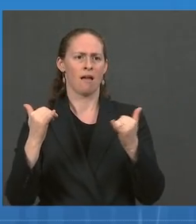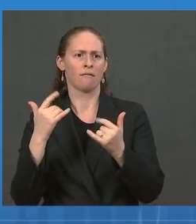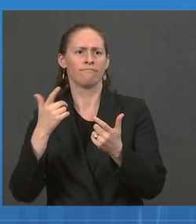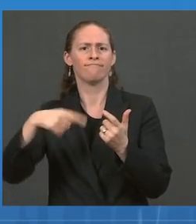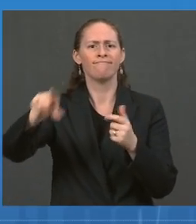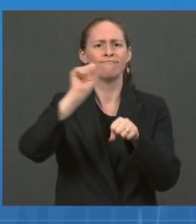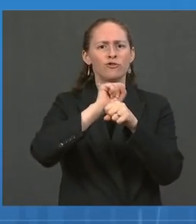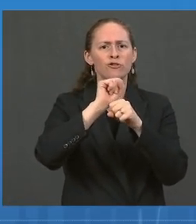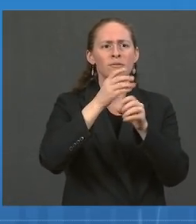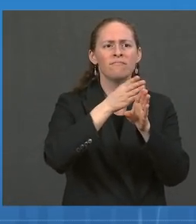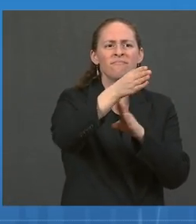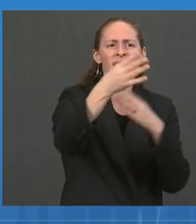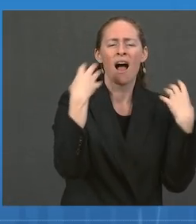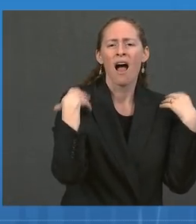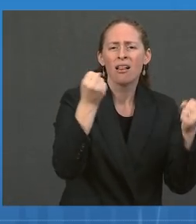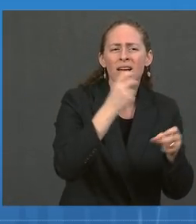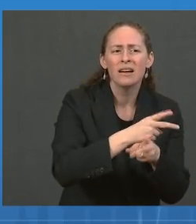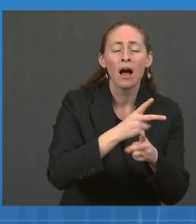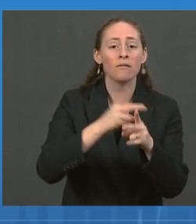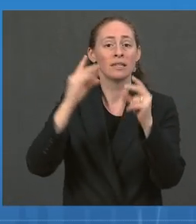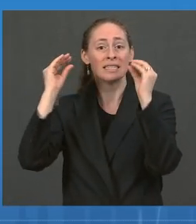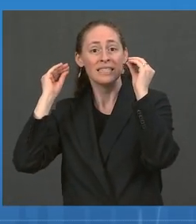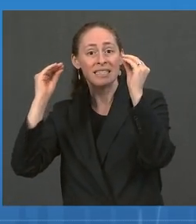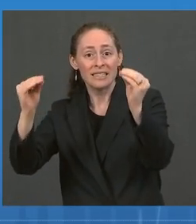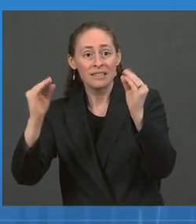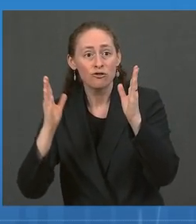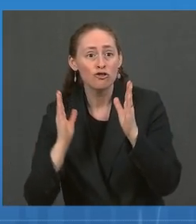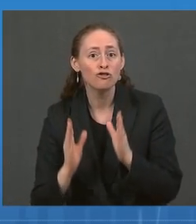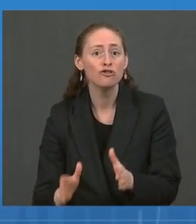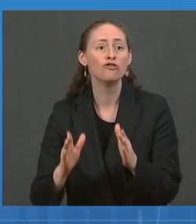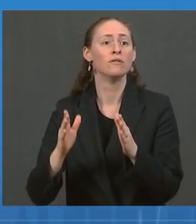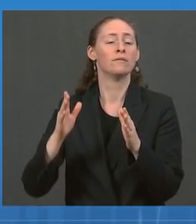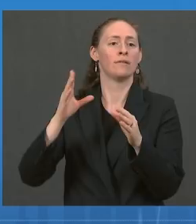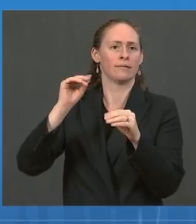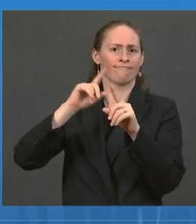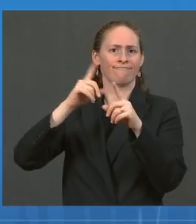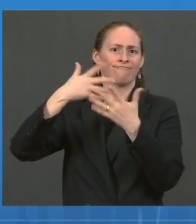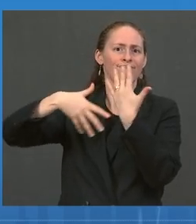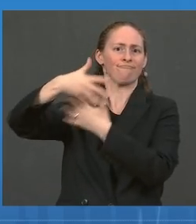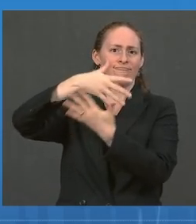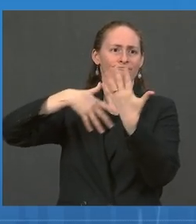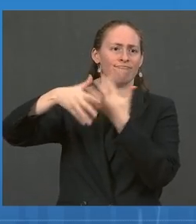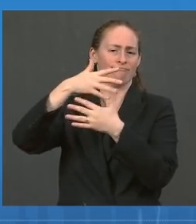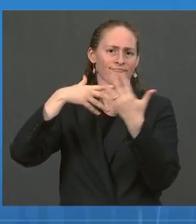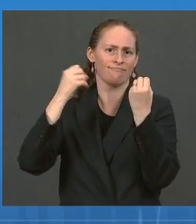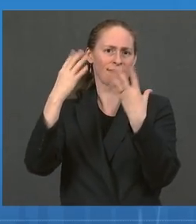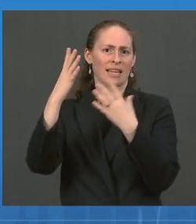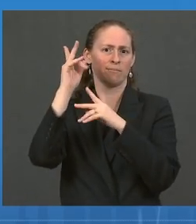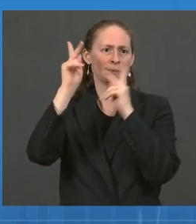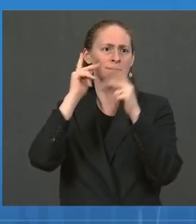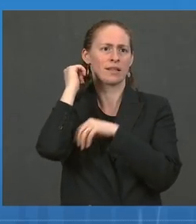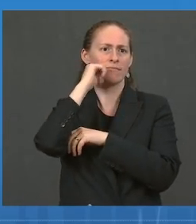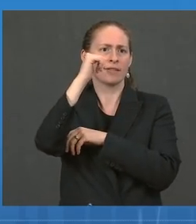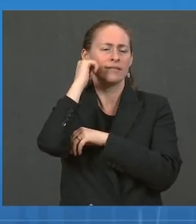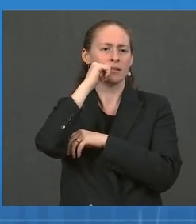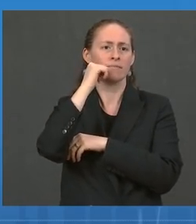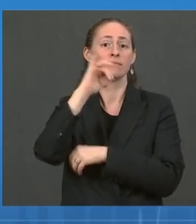as well as those in frontline jobs. Their wellbeing is essential to keeping hospitals staffed, schools open,